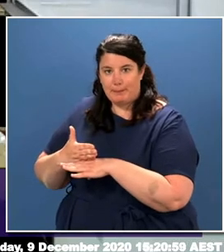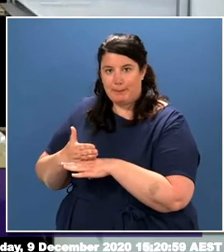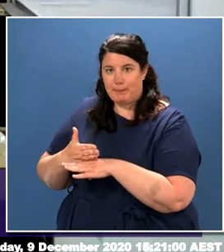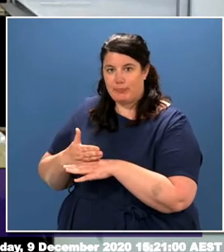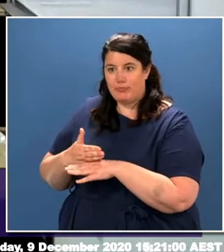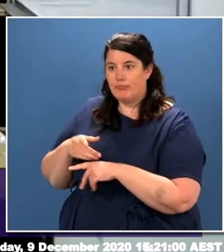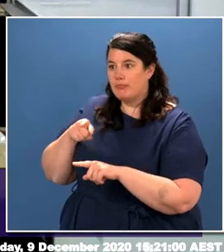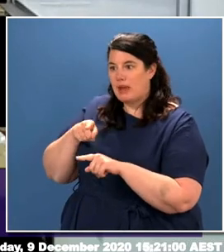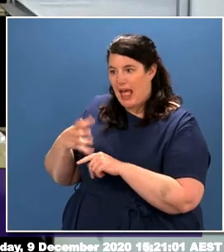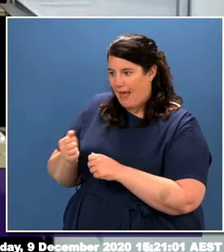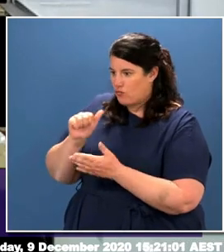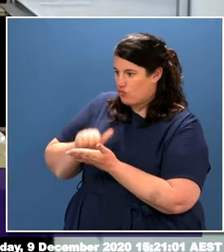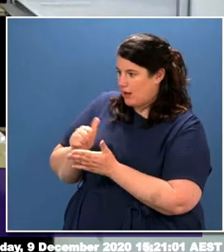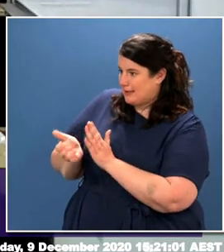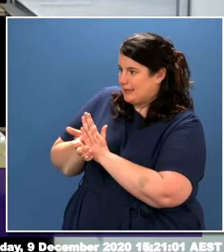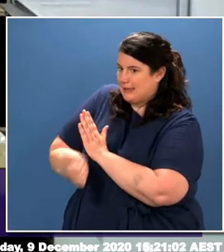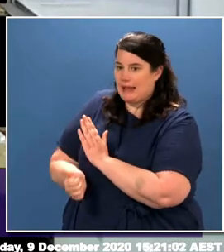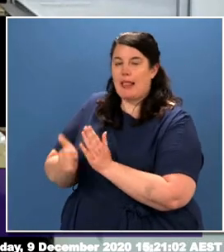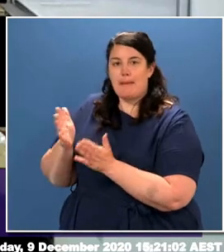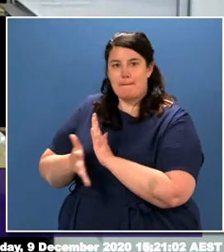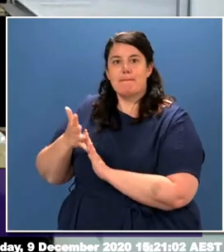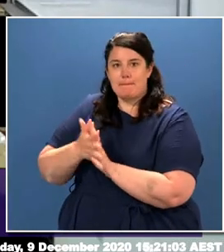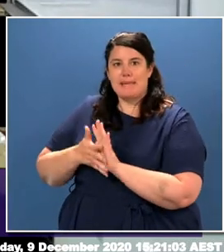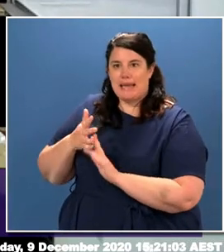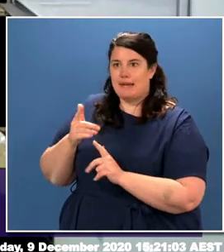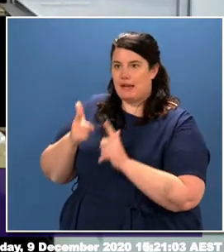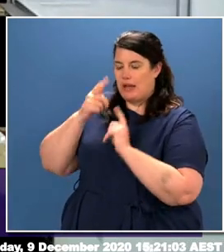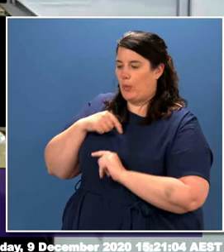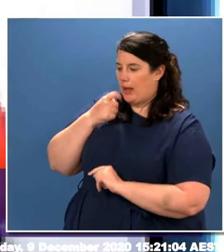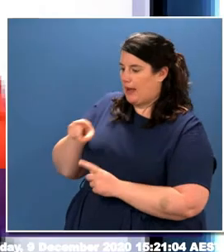collection of skills that makes them attractive to the employer? Yes.